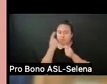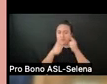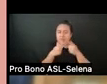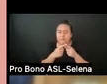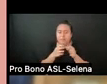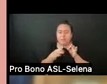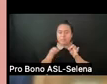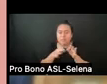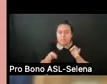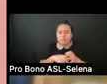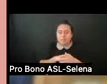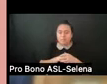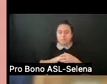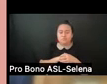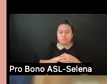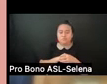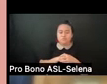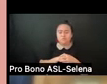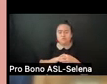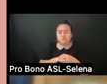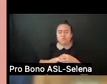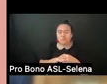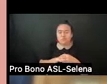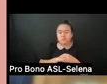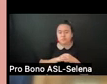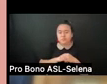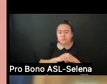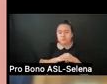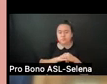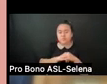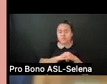about captioning. And you can also create your own captioning.